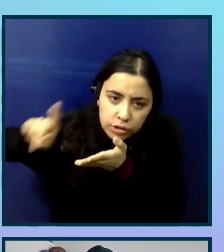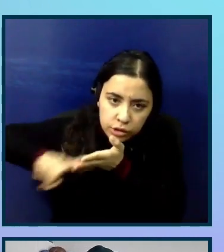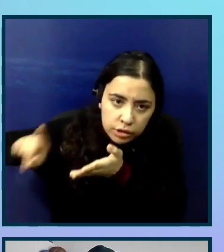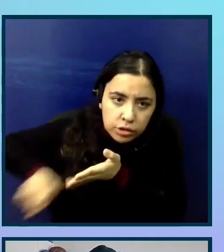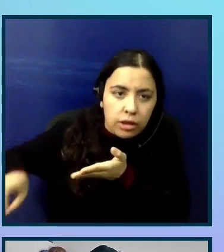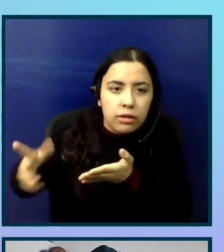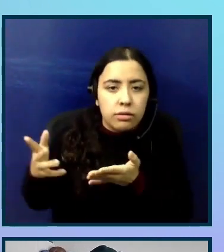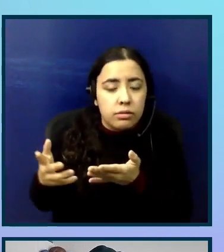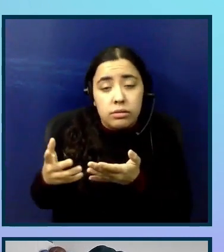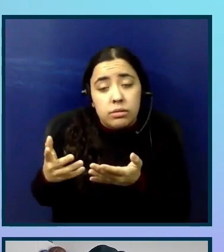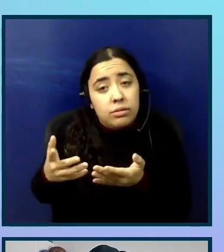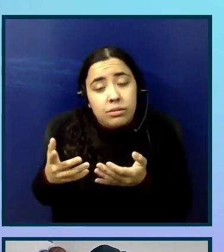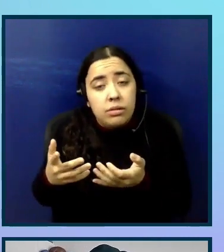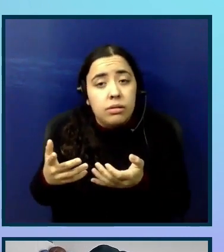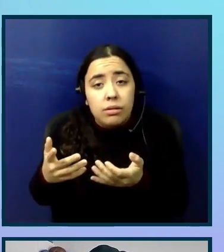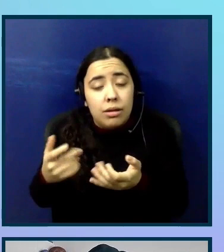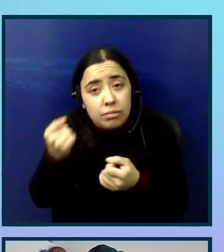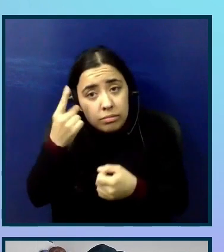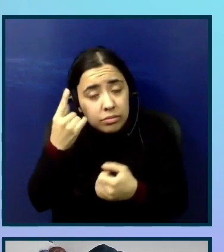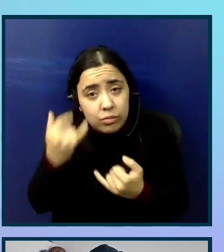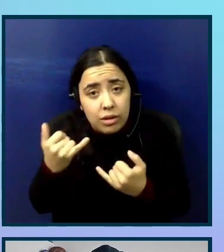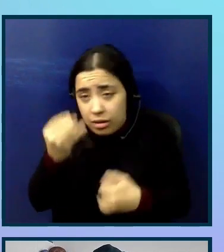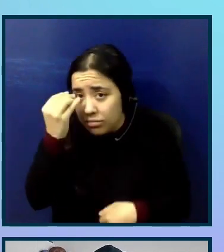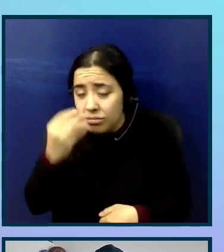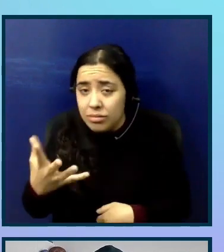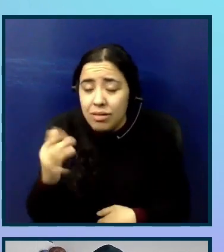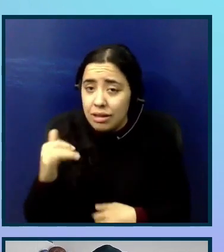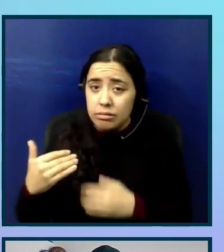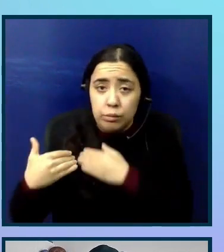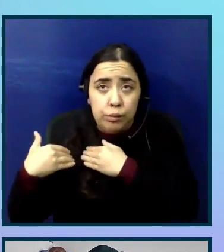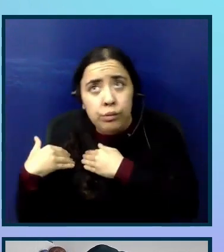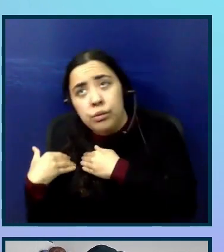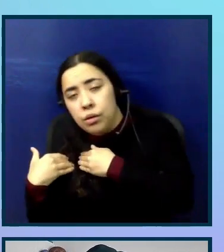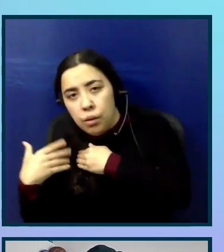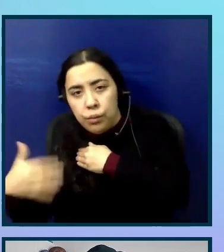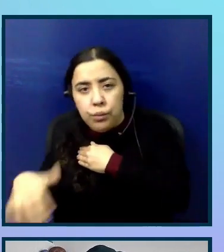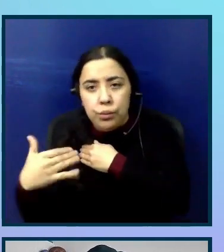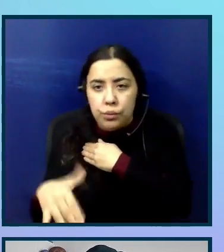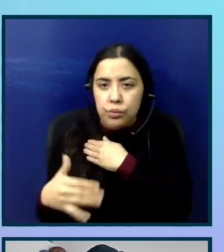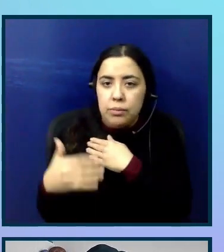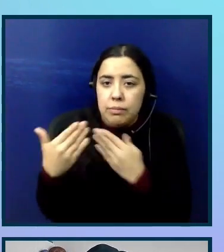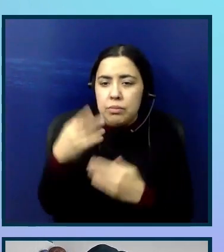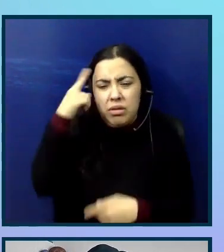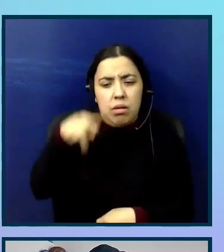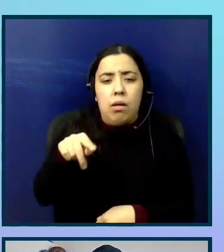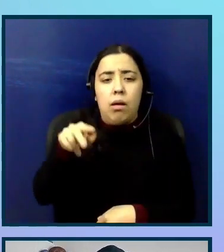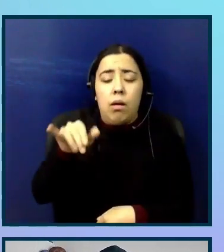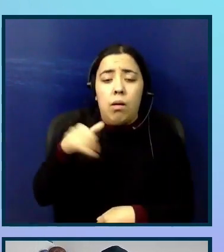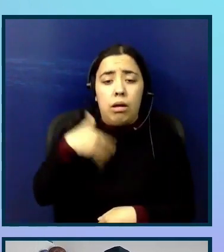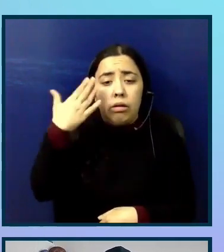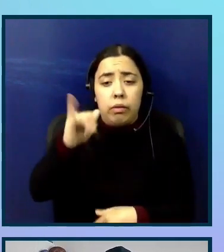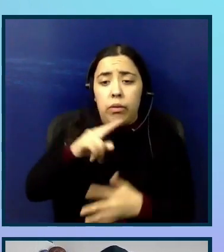I can tell you right now, it's a load. You can look at it and say, wow, there's a lot of things that I didn't know, right?